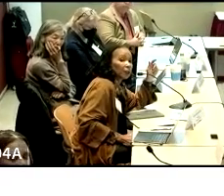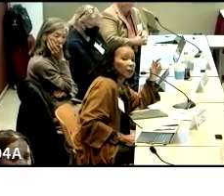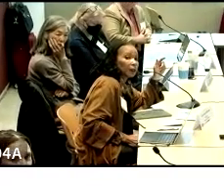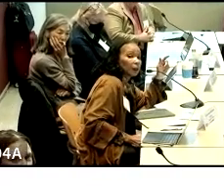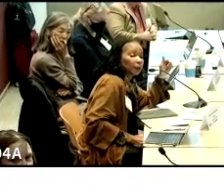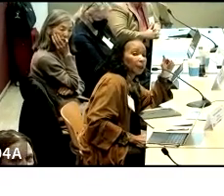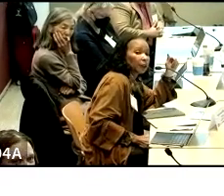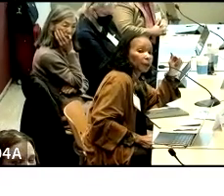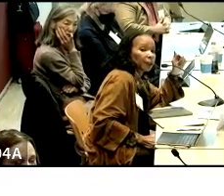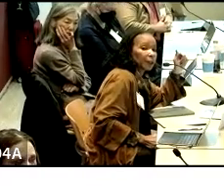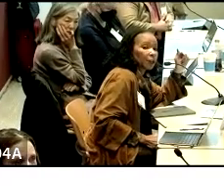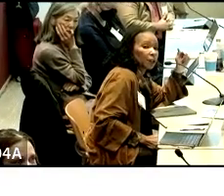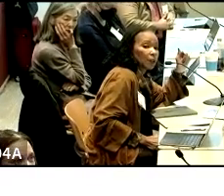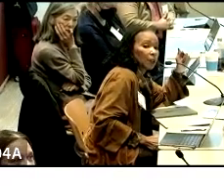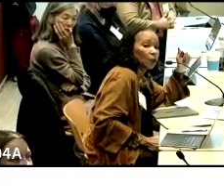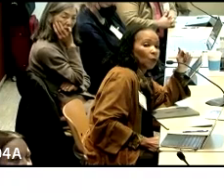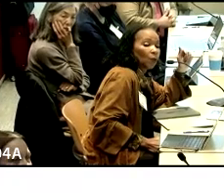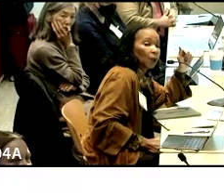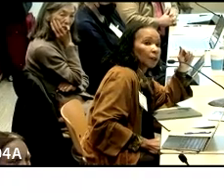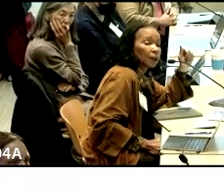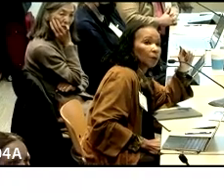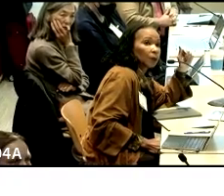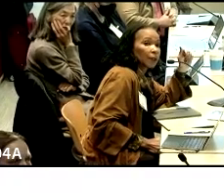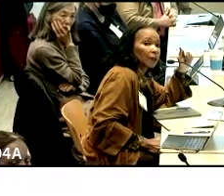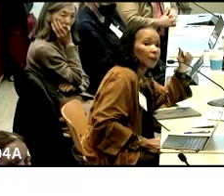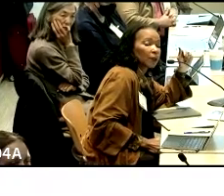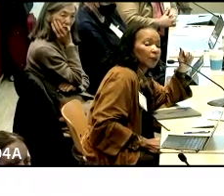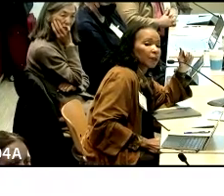and a reaccreditation, what are some lessons learned?